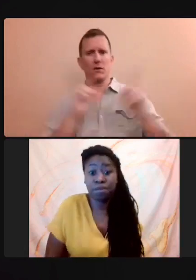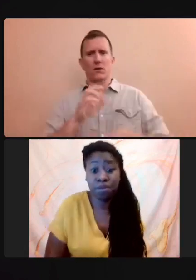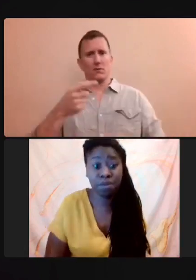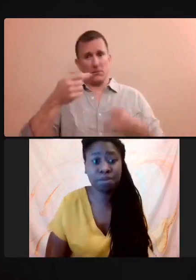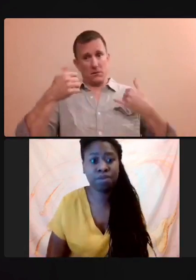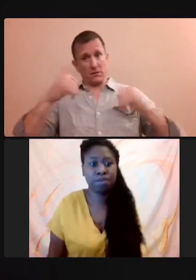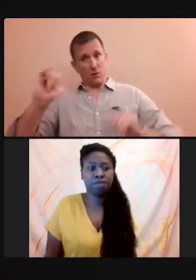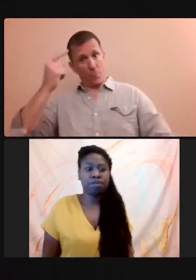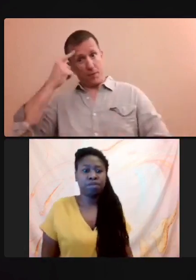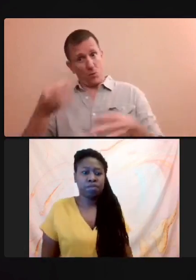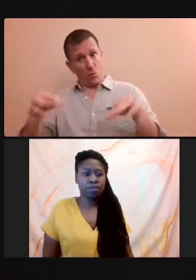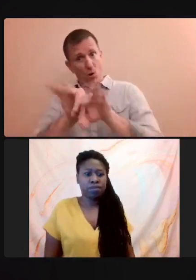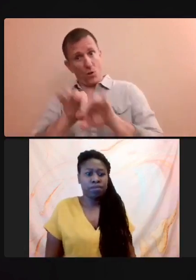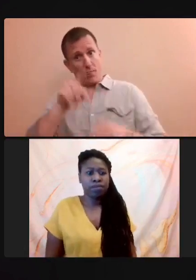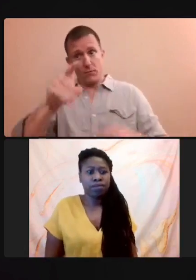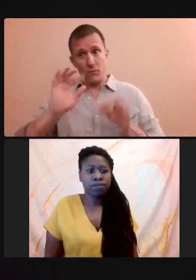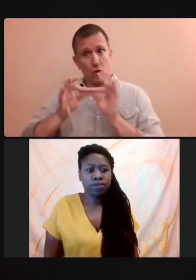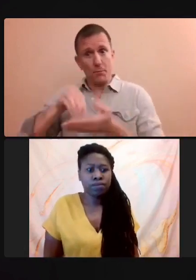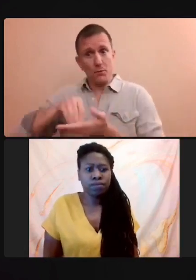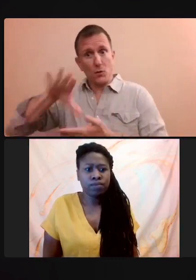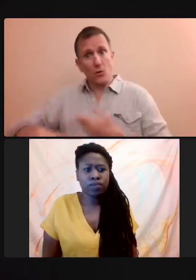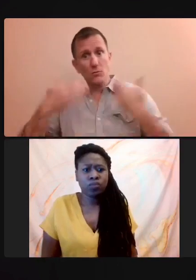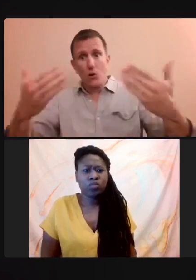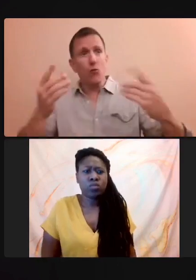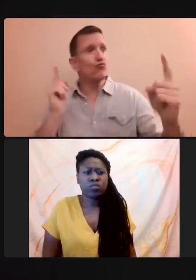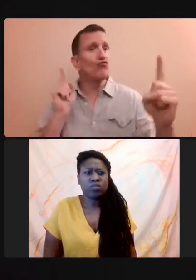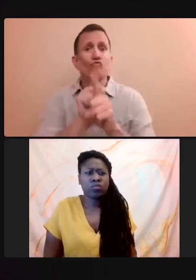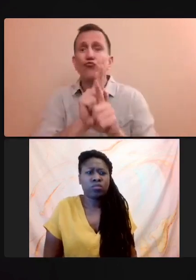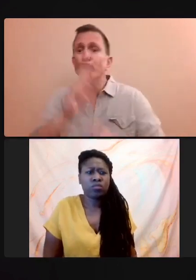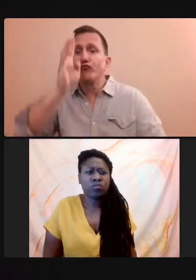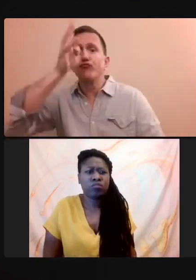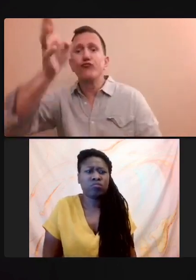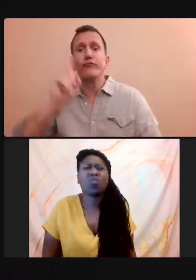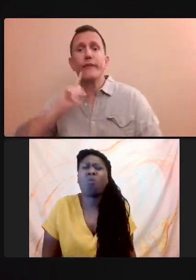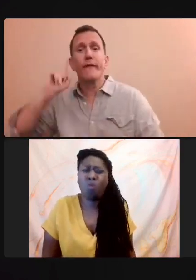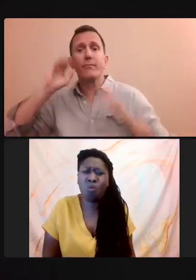And I'm wondering if you didn't have any interpreting background